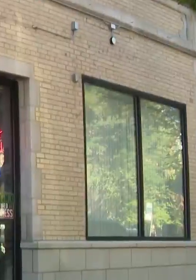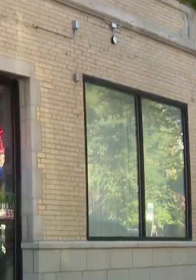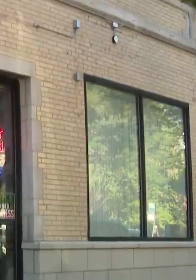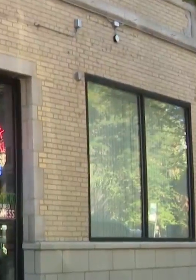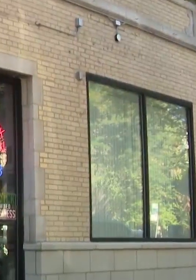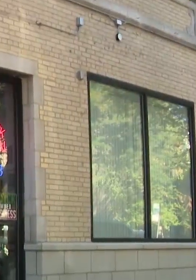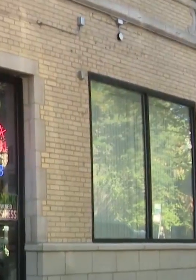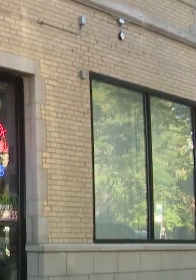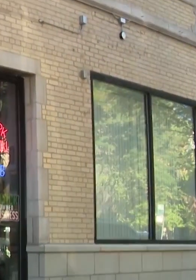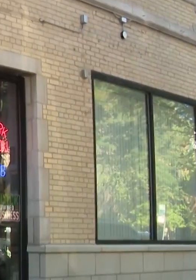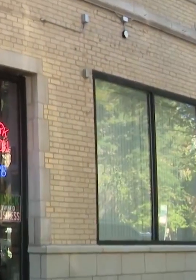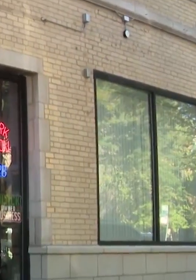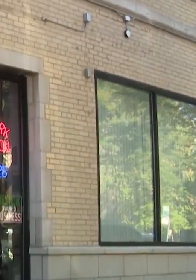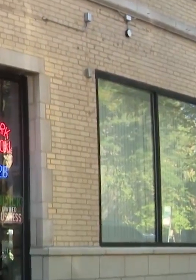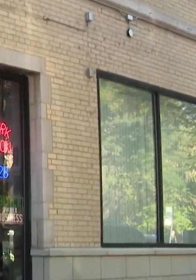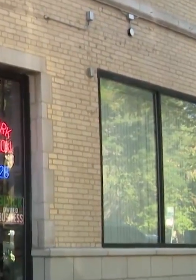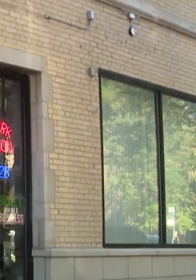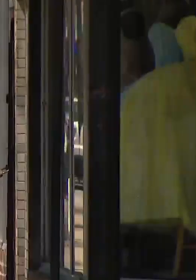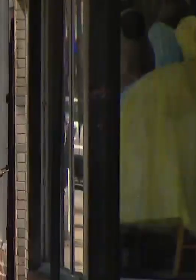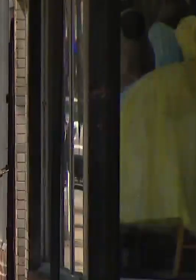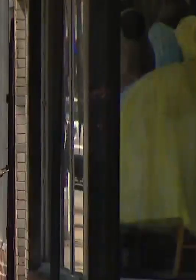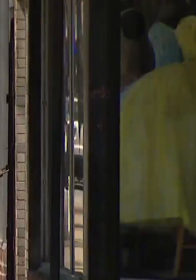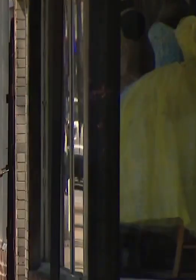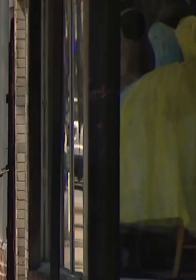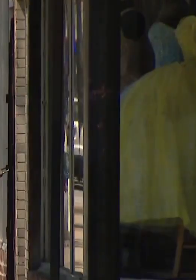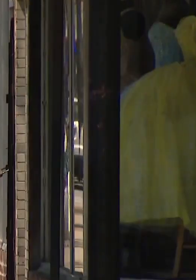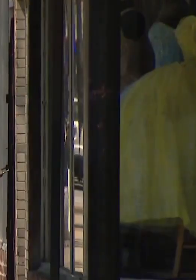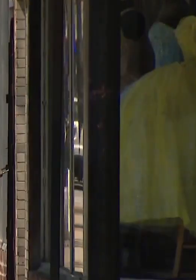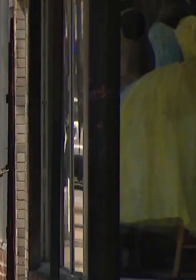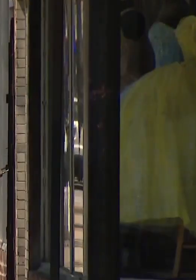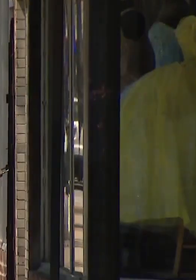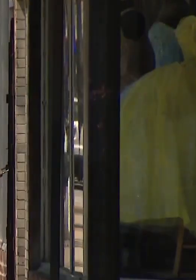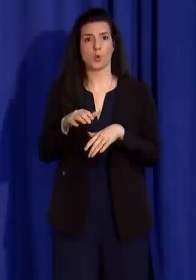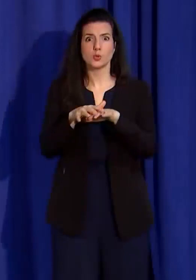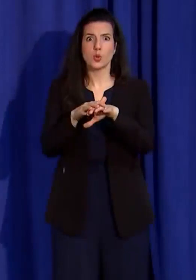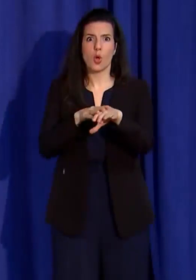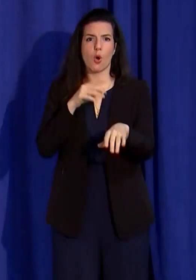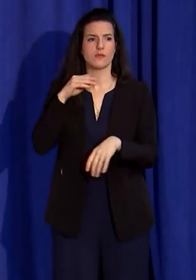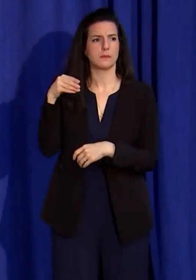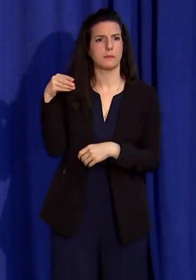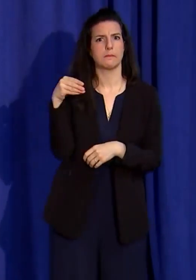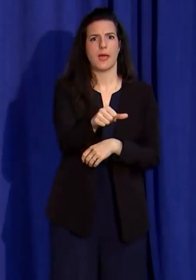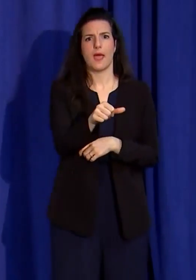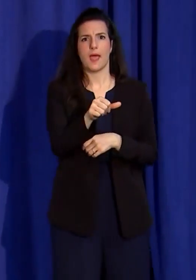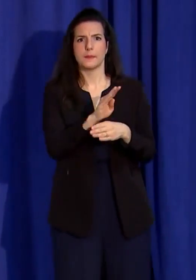THINK ABOUT ME. DO YOU THINK BUSINESSES THAT LOOK LIKE ME. MAYOR LIGHTFOOT IS ALSO ESTABLISHING A WORKING GROUP